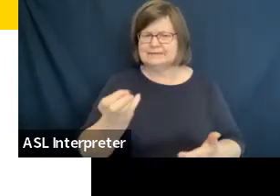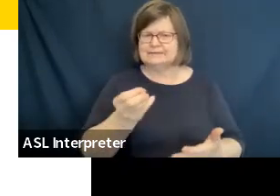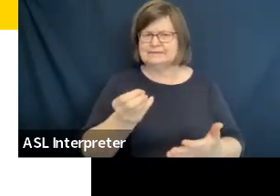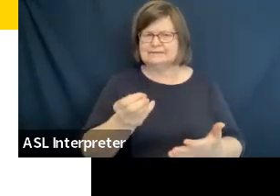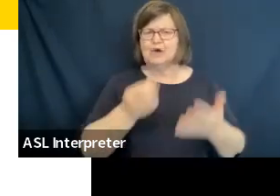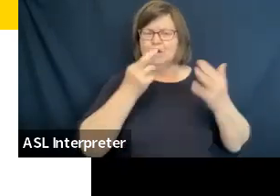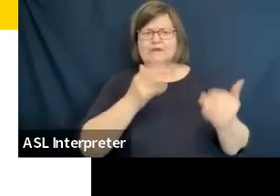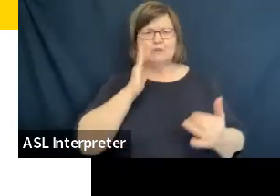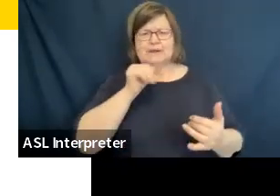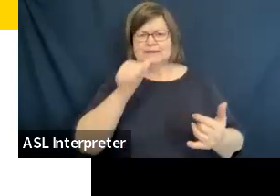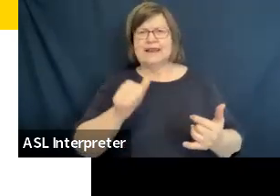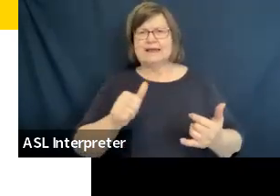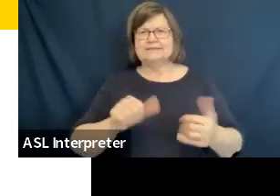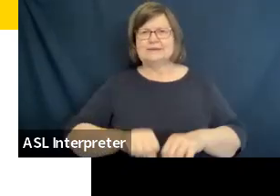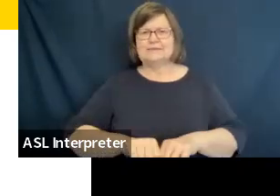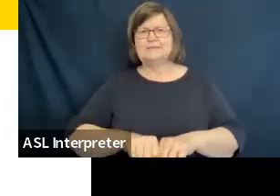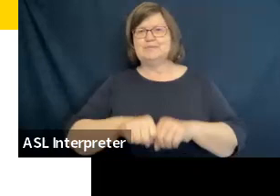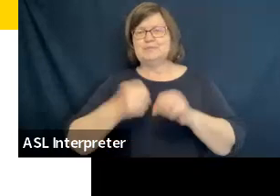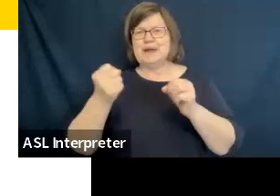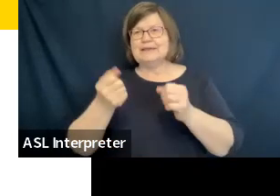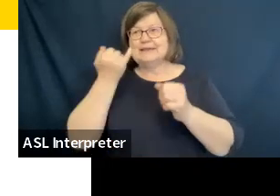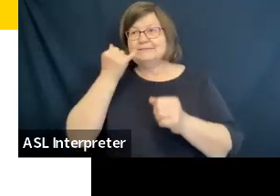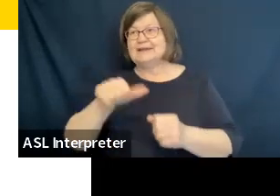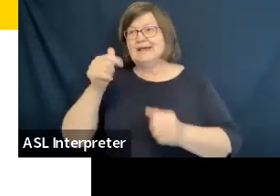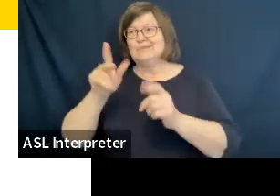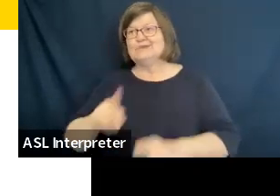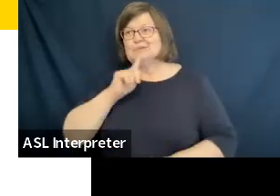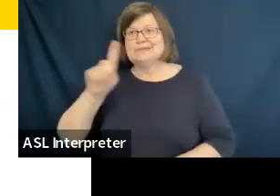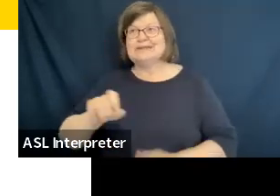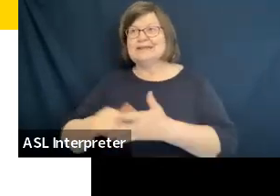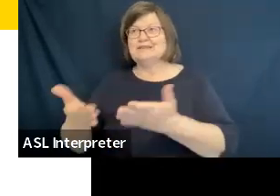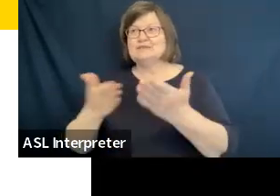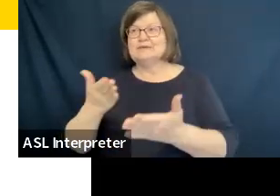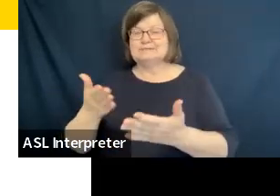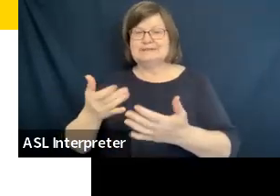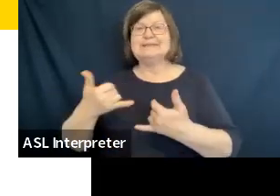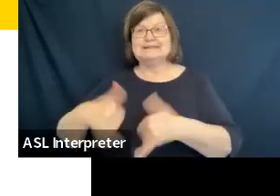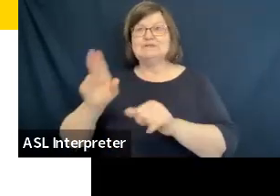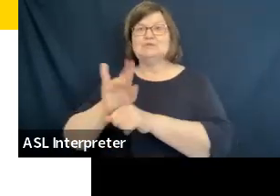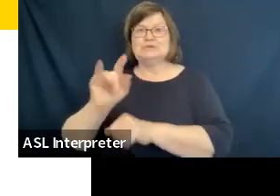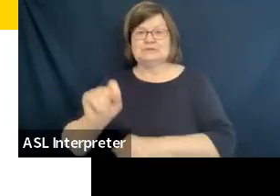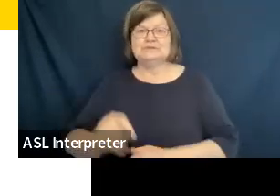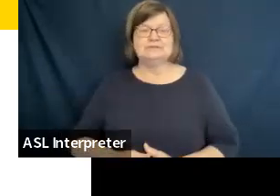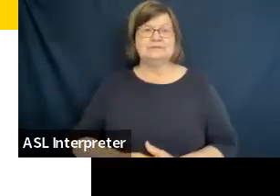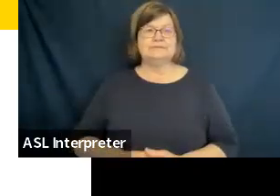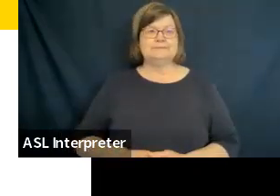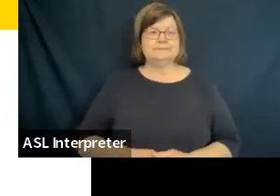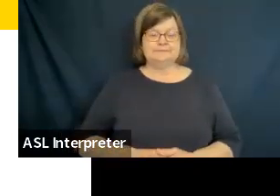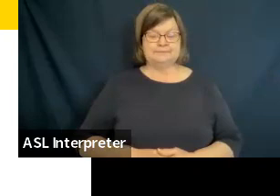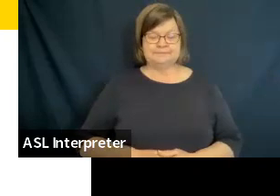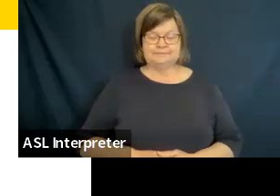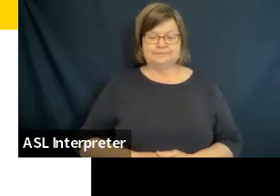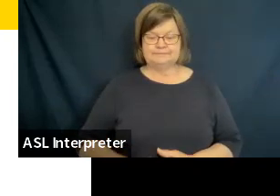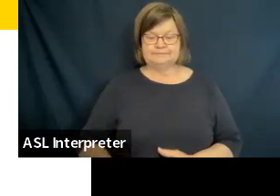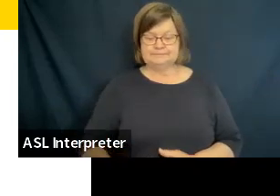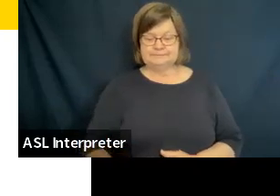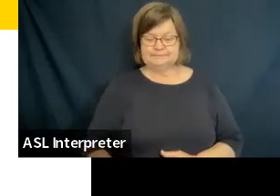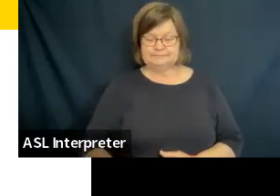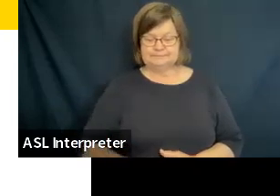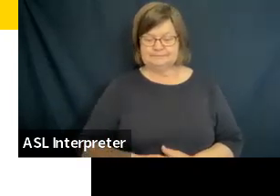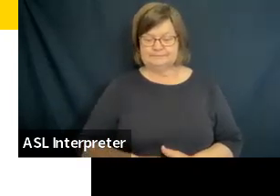not going to break when other people who really, really need the service, so that they can use it.